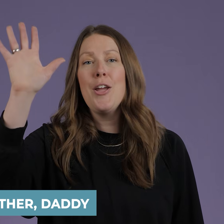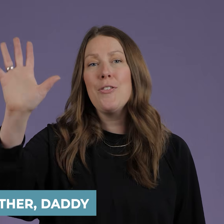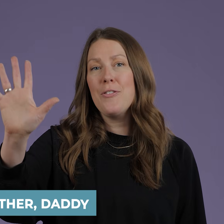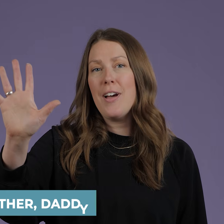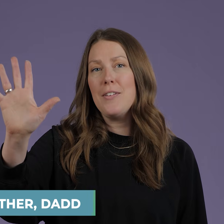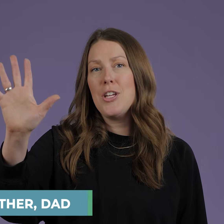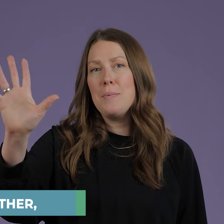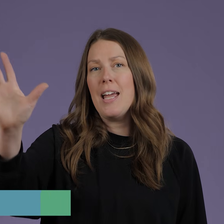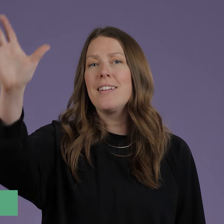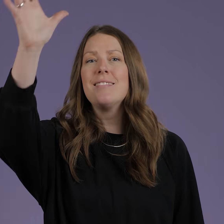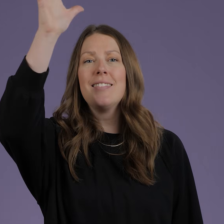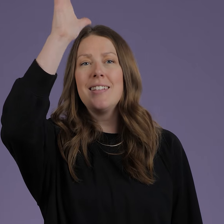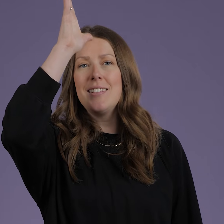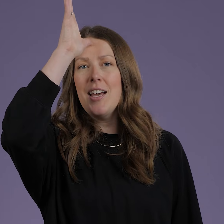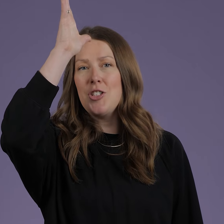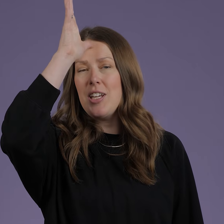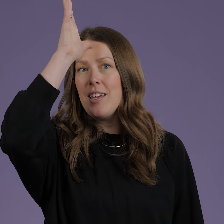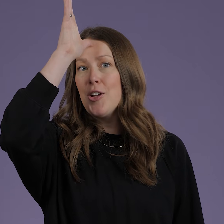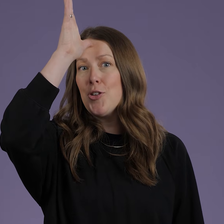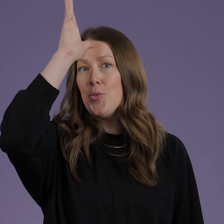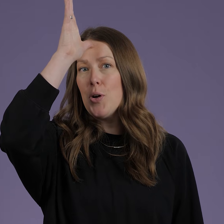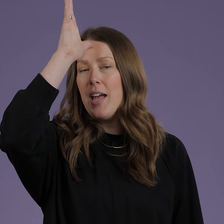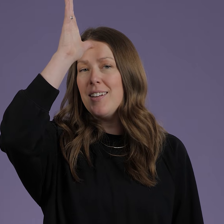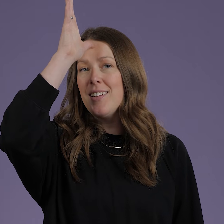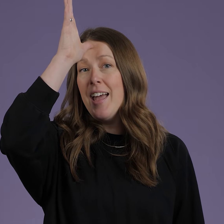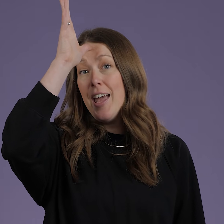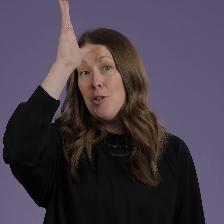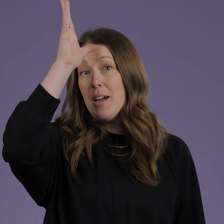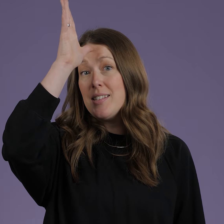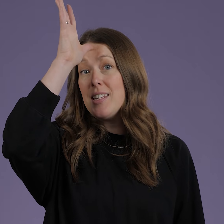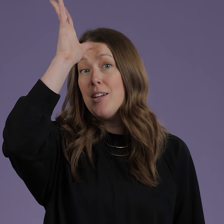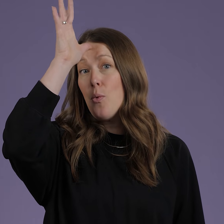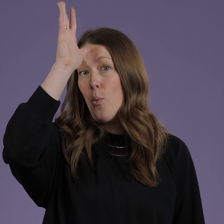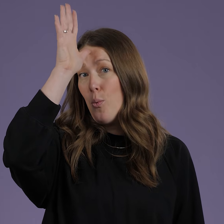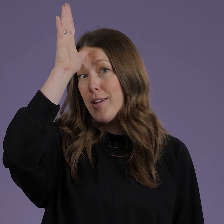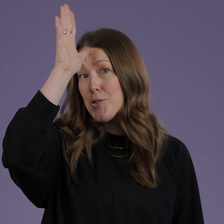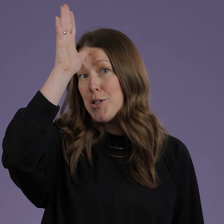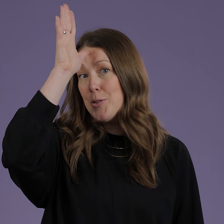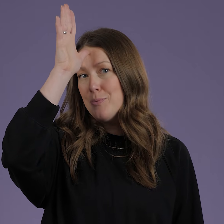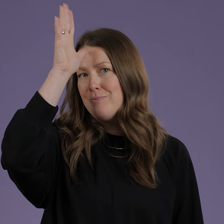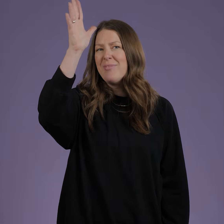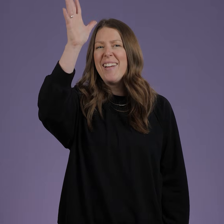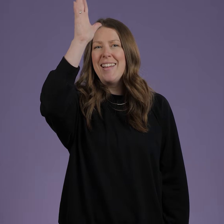You have a five-shaped hand touching your forehead, and you might see it wiggle to too.